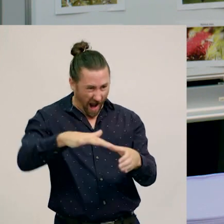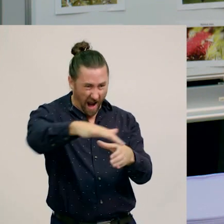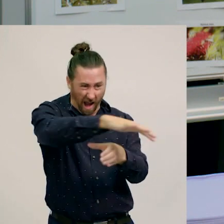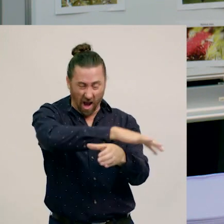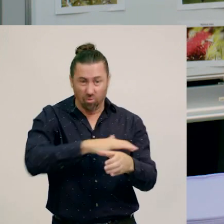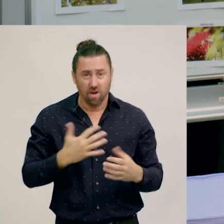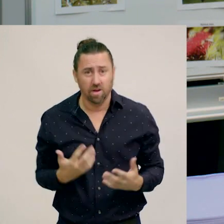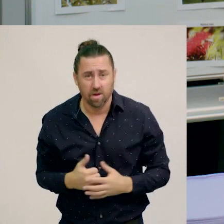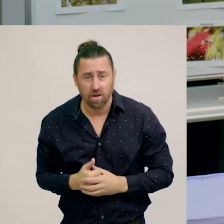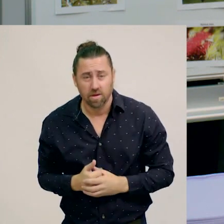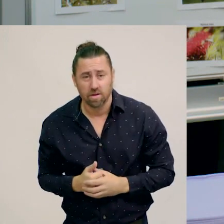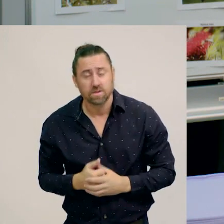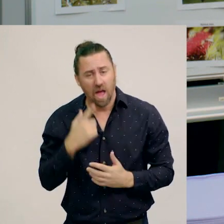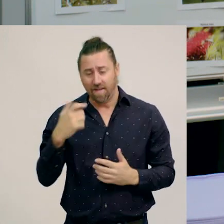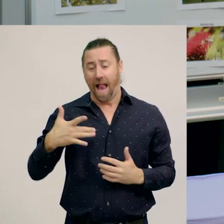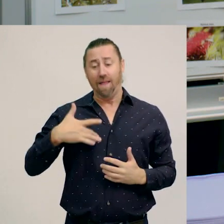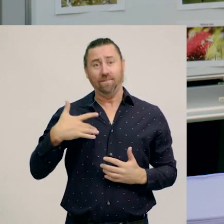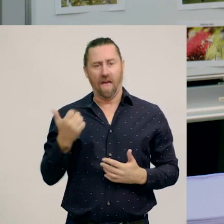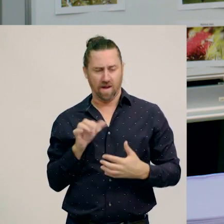We can see that all living things are interconnected, and that,